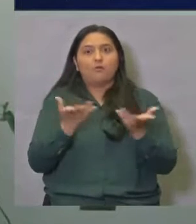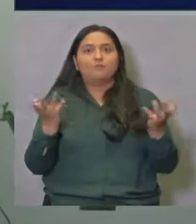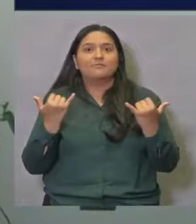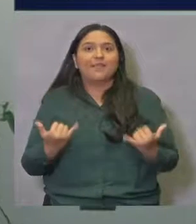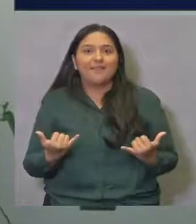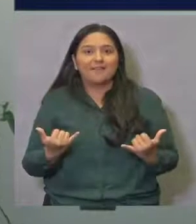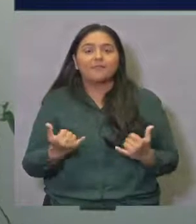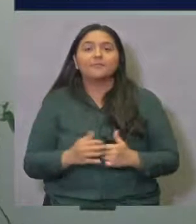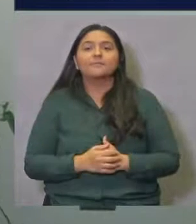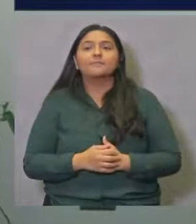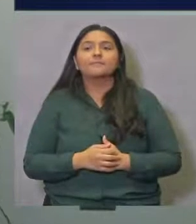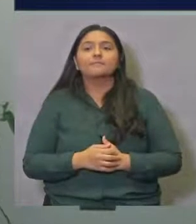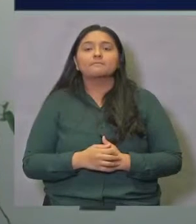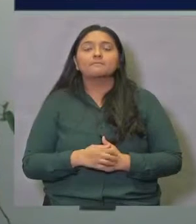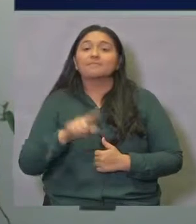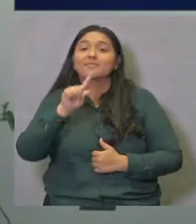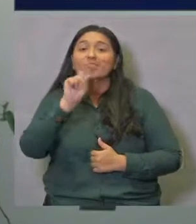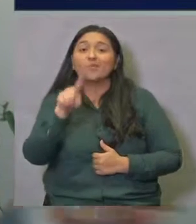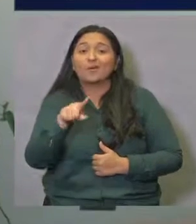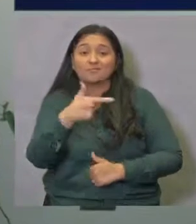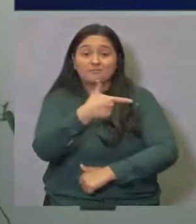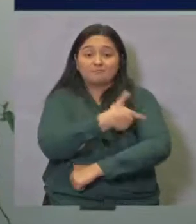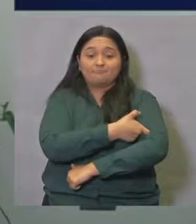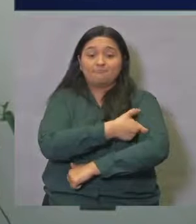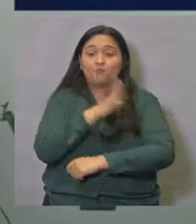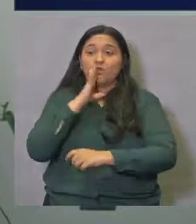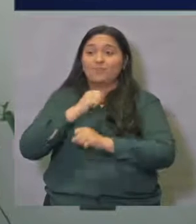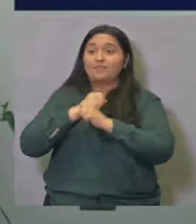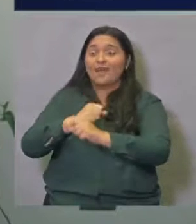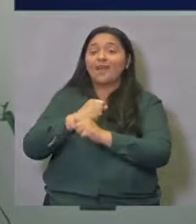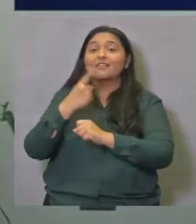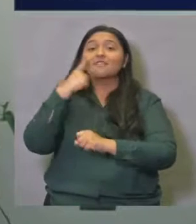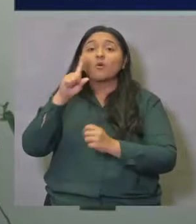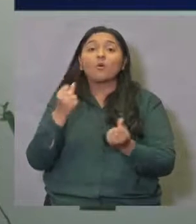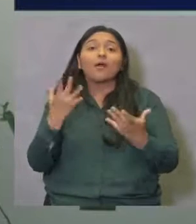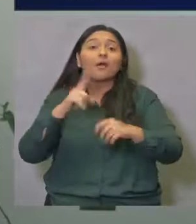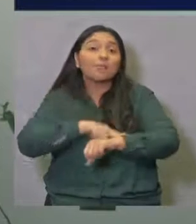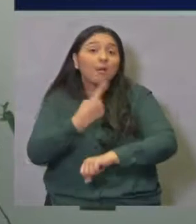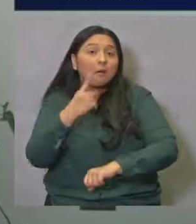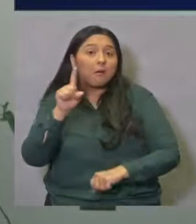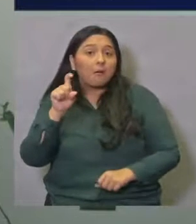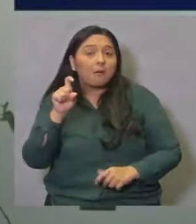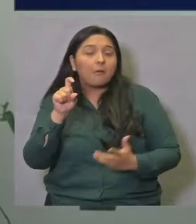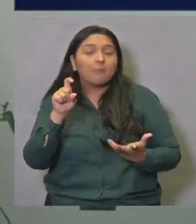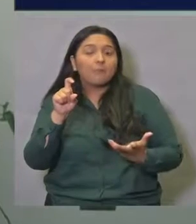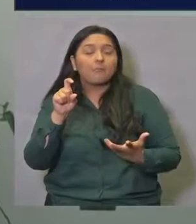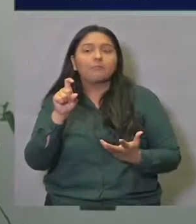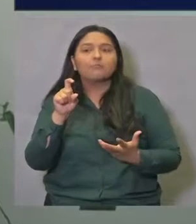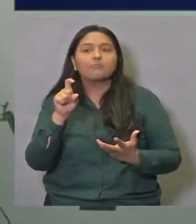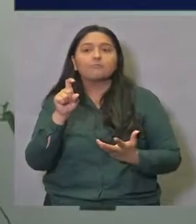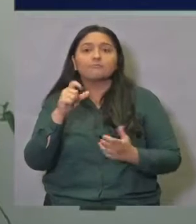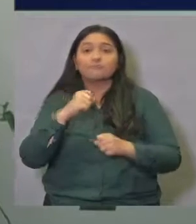REALLY PROTECTING PEOPLE AT THIS POINT IN TIME. THE QUESTION IS, HOW LONG ARE